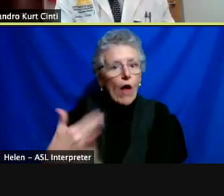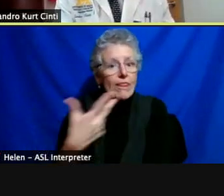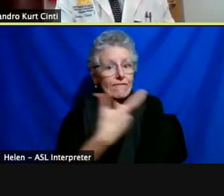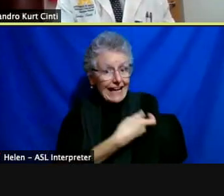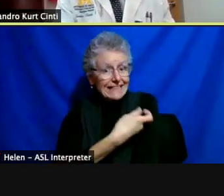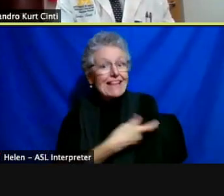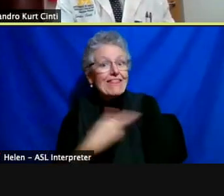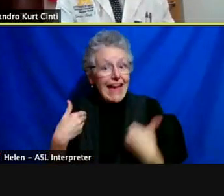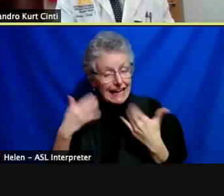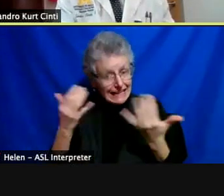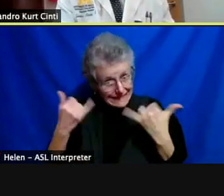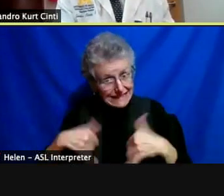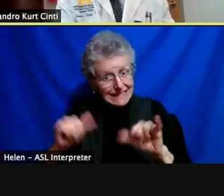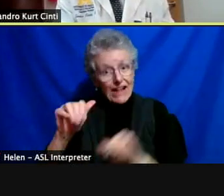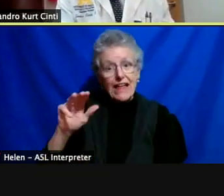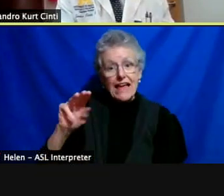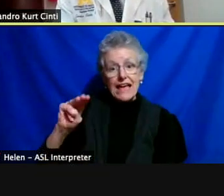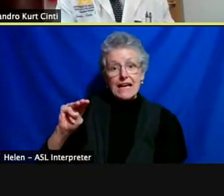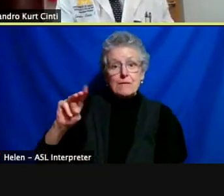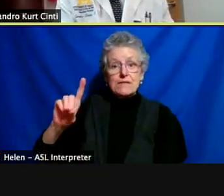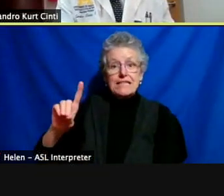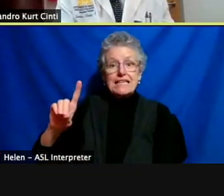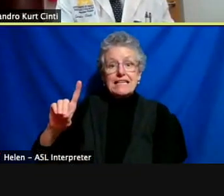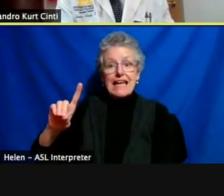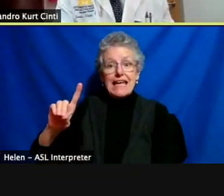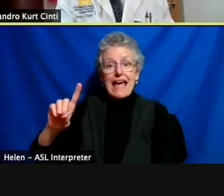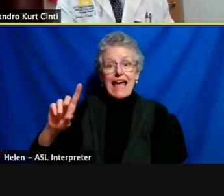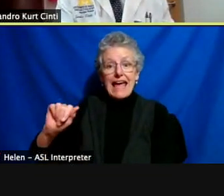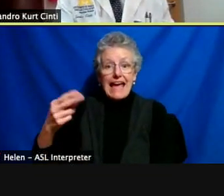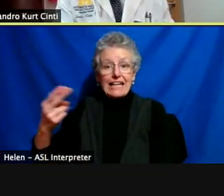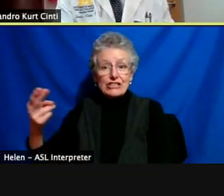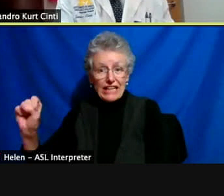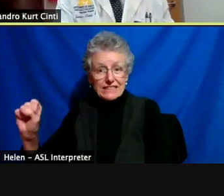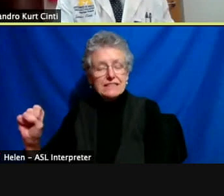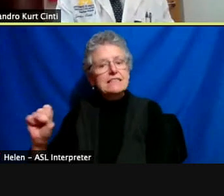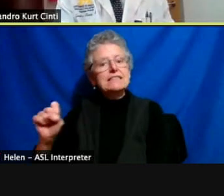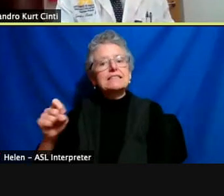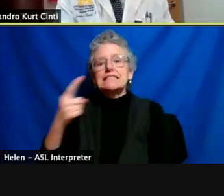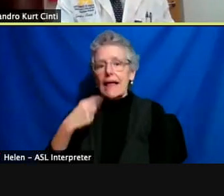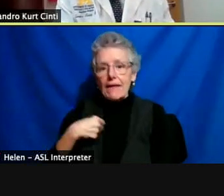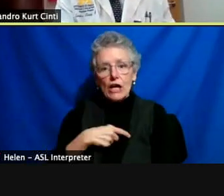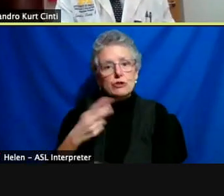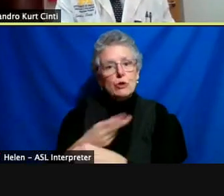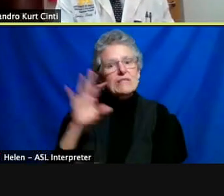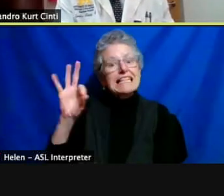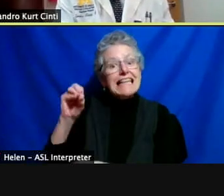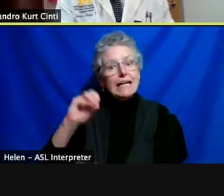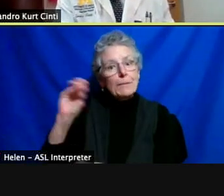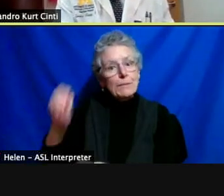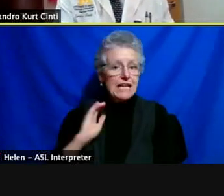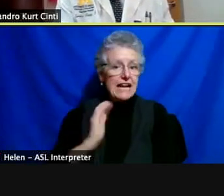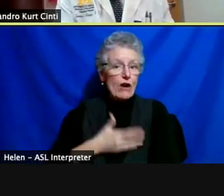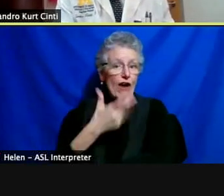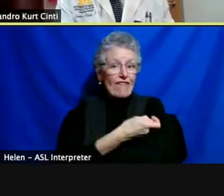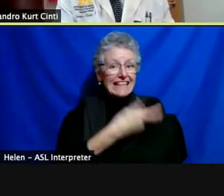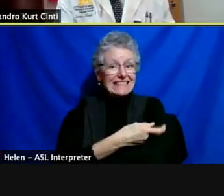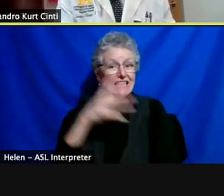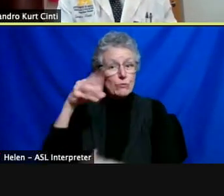And still MDHS is asking us to use 90% of our vaccine within a week, which we've been doing at Michigan Medicine.